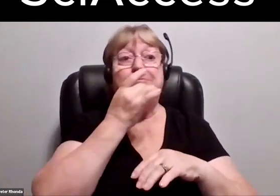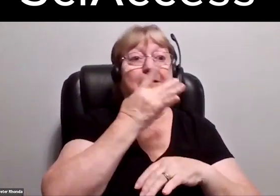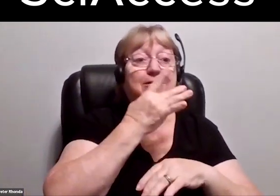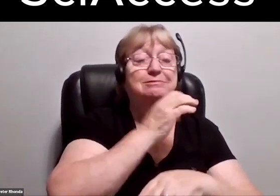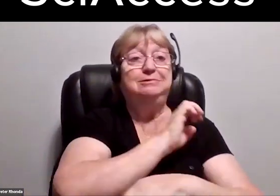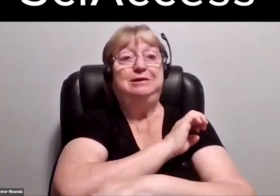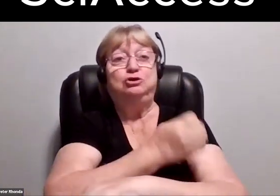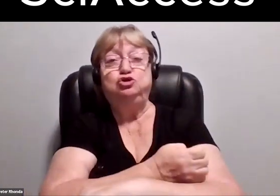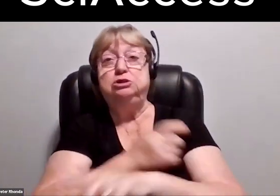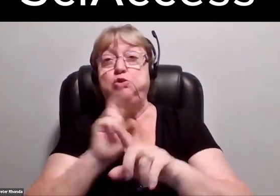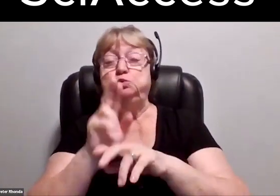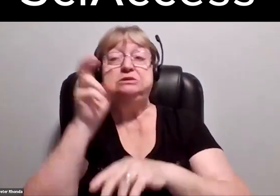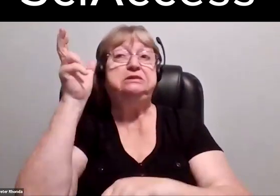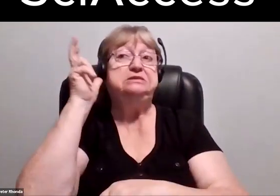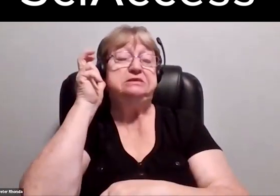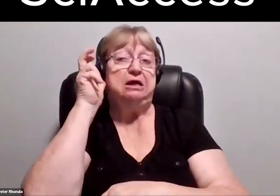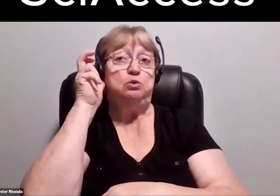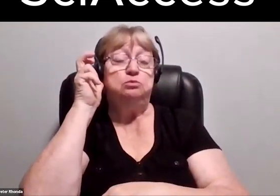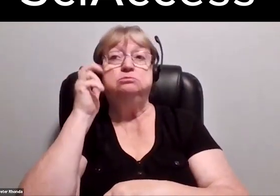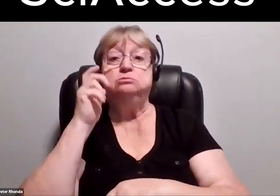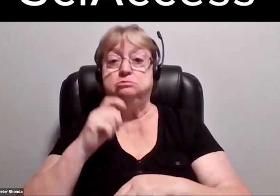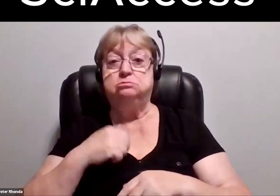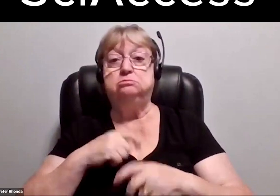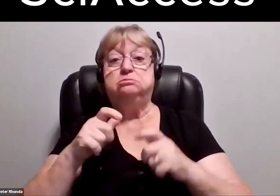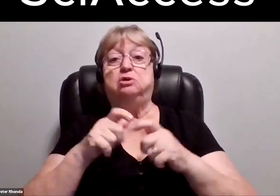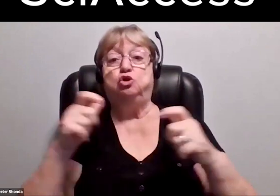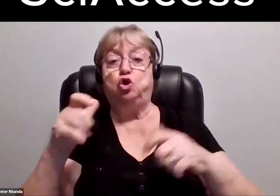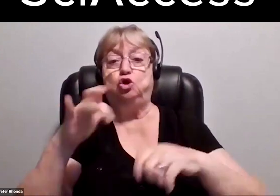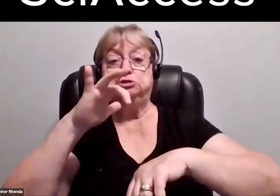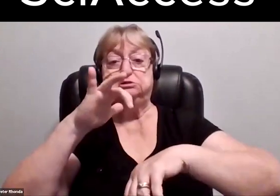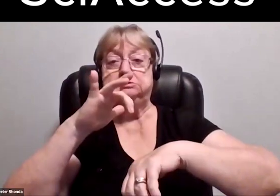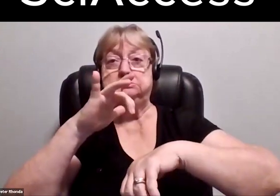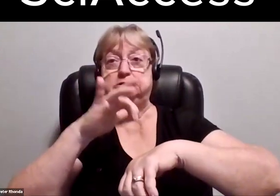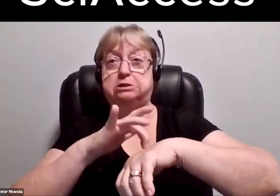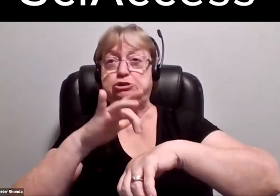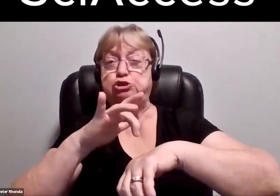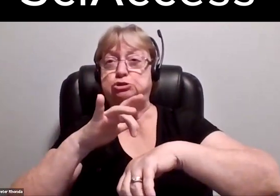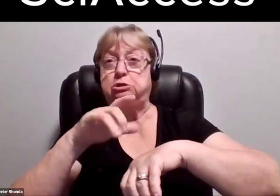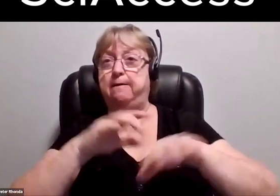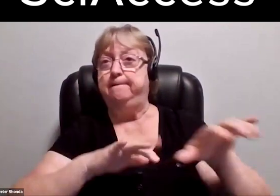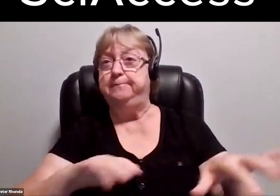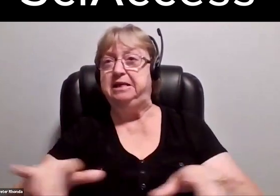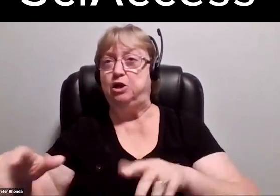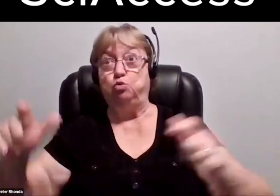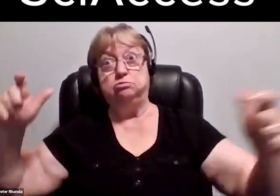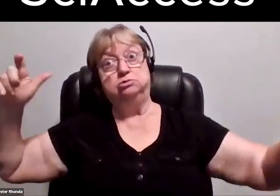sound, and so there is a large touch piano. It's a very, very large piano.